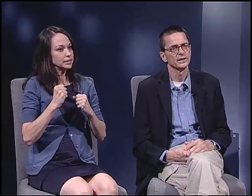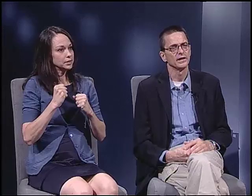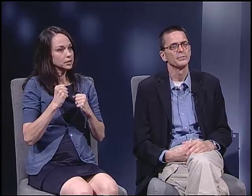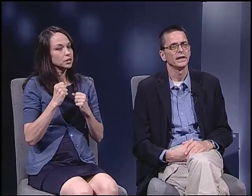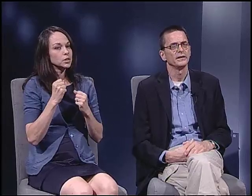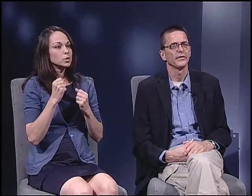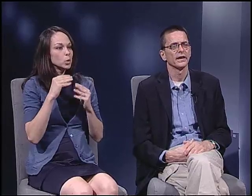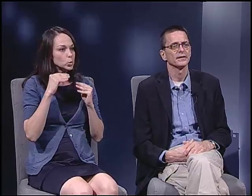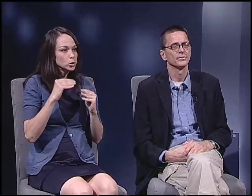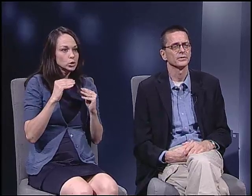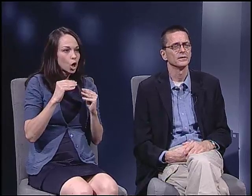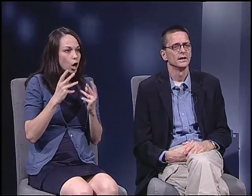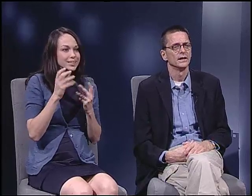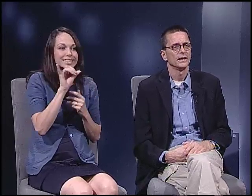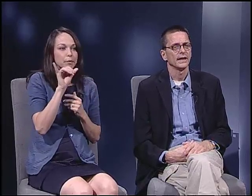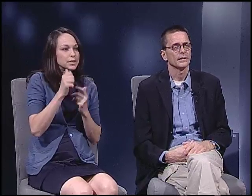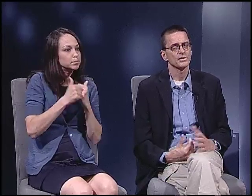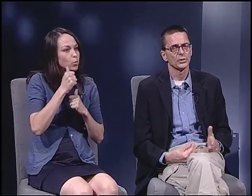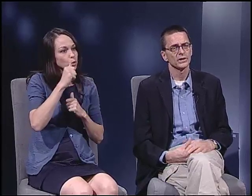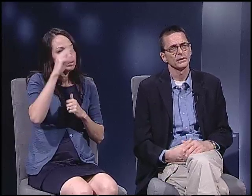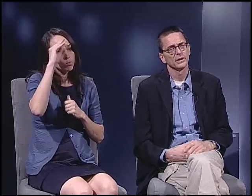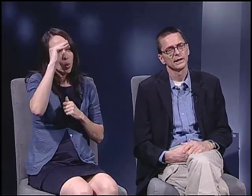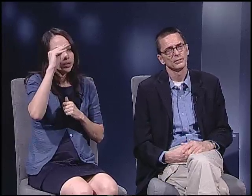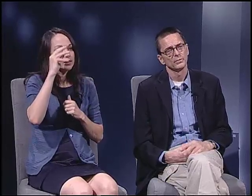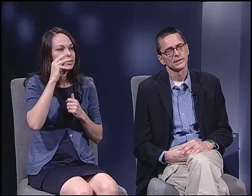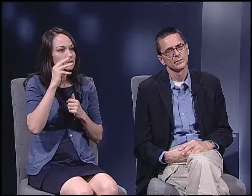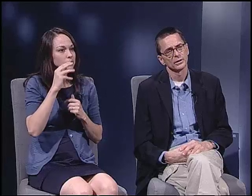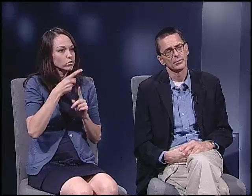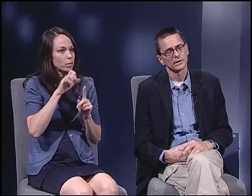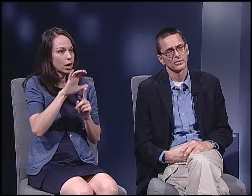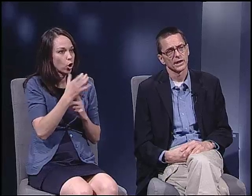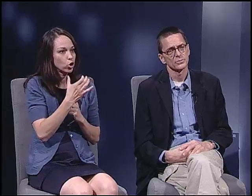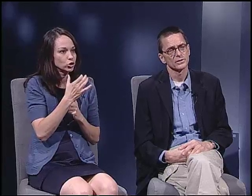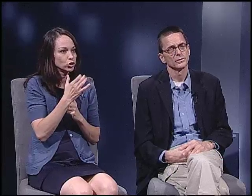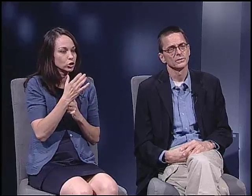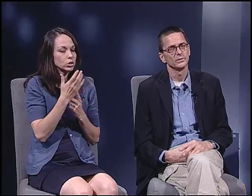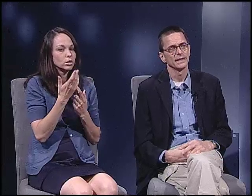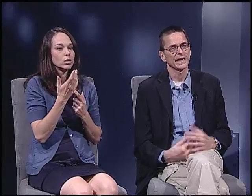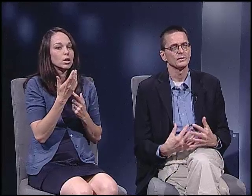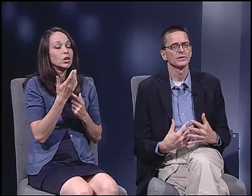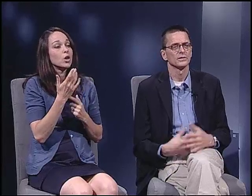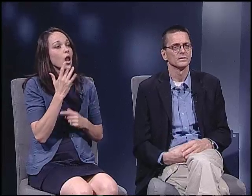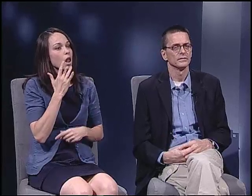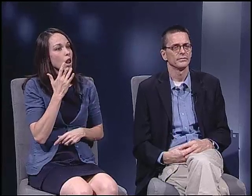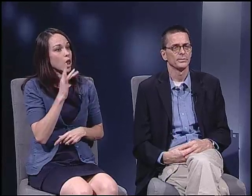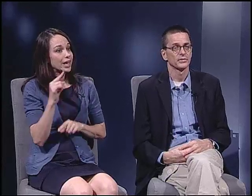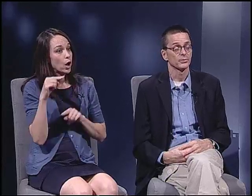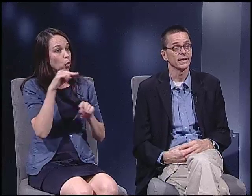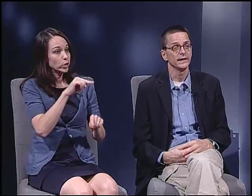and young men into that culture. And I was fortunate when I was able to go back to a graduate school to encounter feminist writing